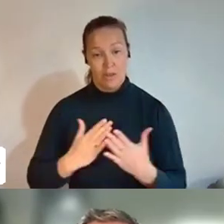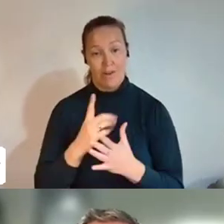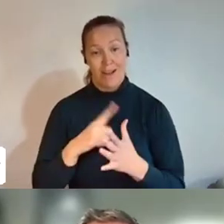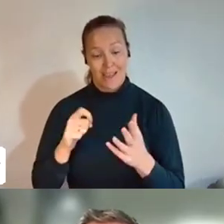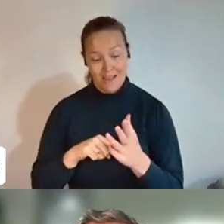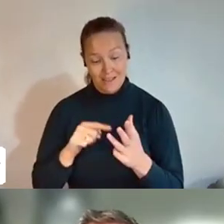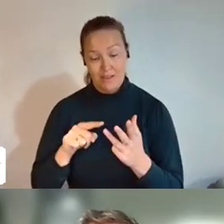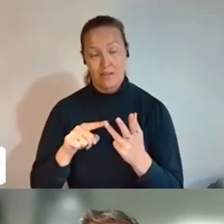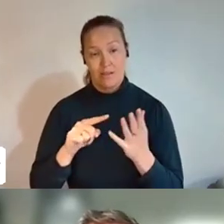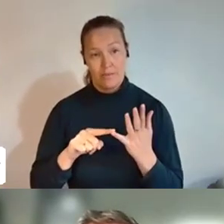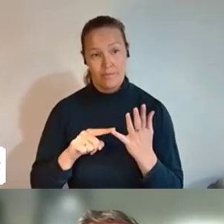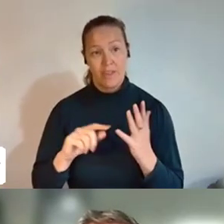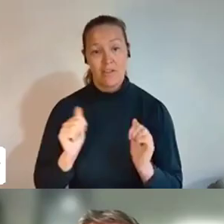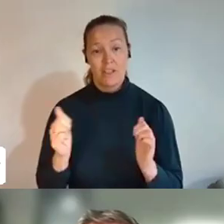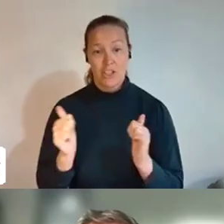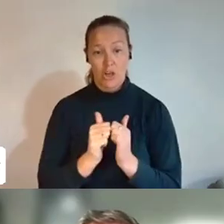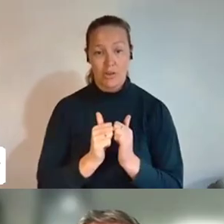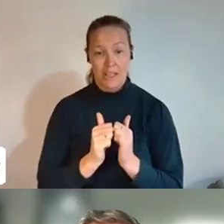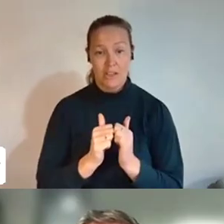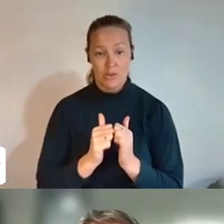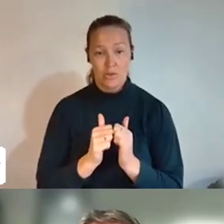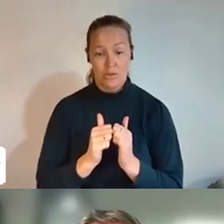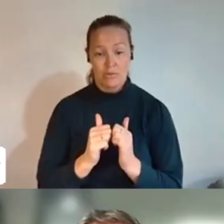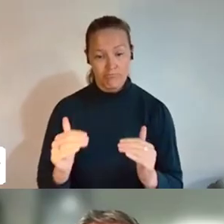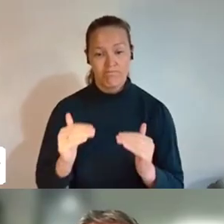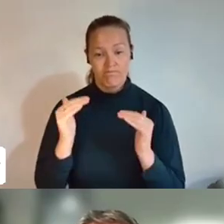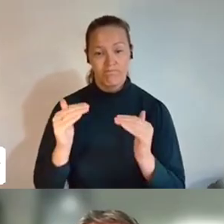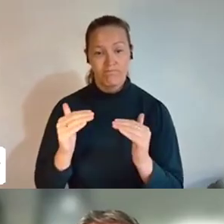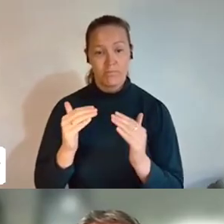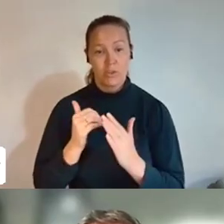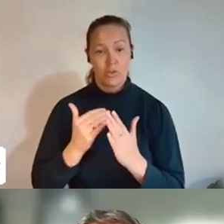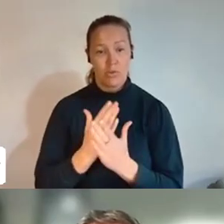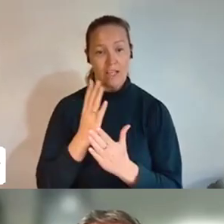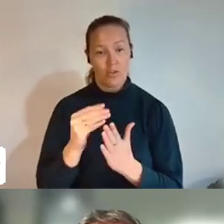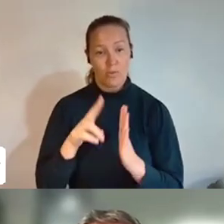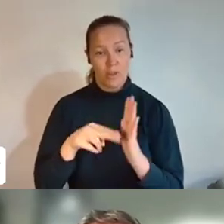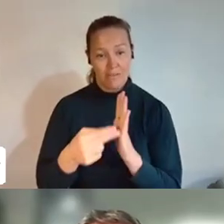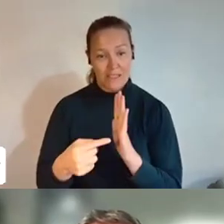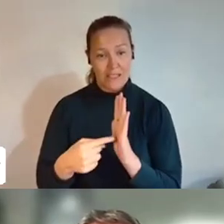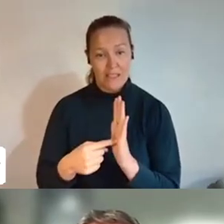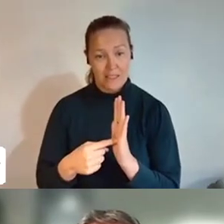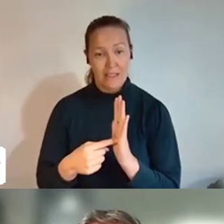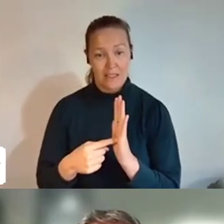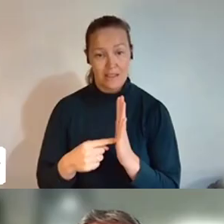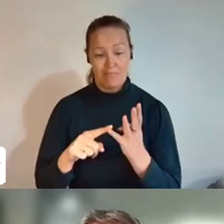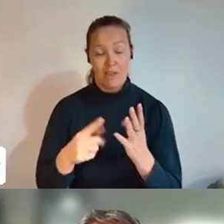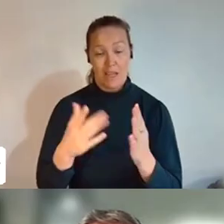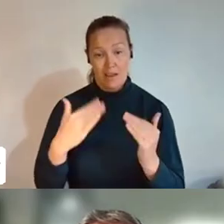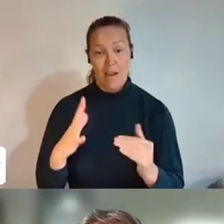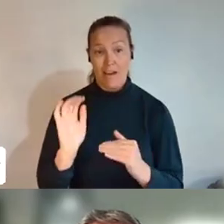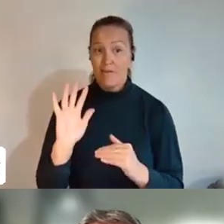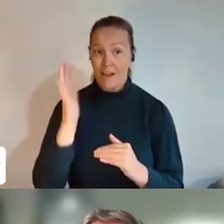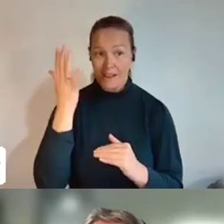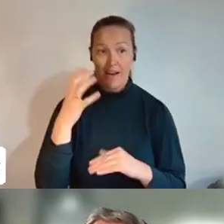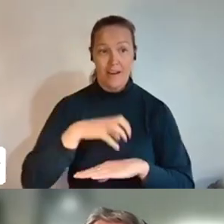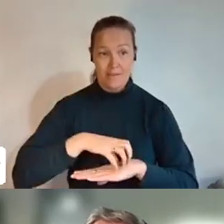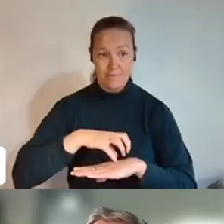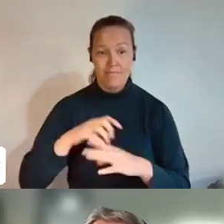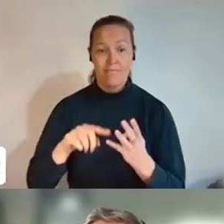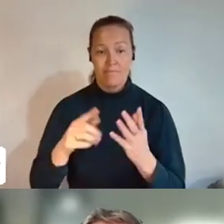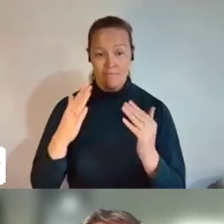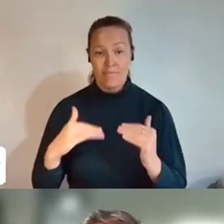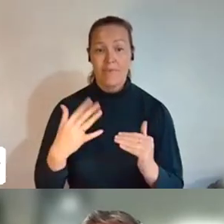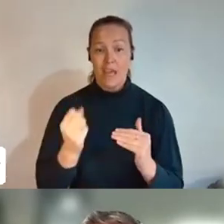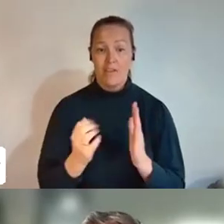have agreed to uphold the rights in the UNCRPD. We have Whaikaha. We have the New Zealand Disability